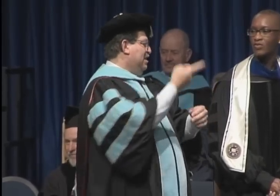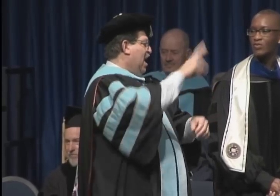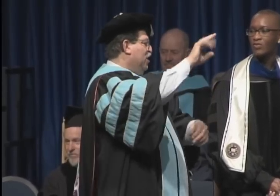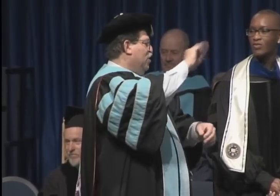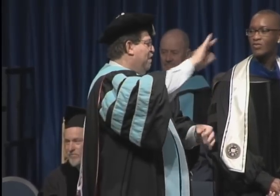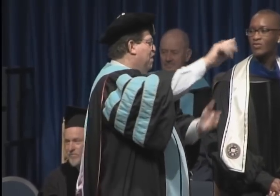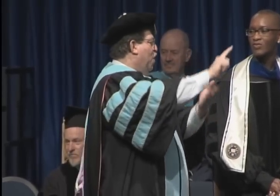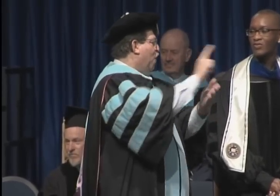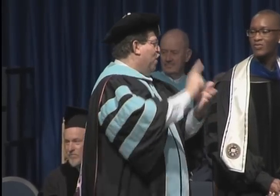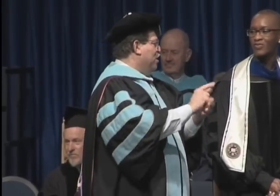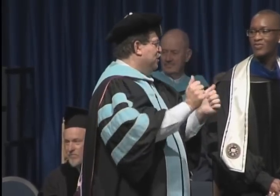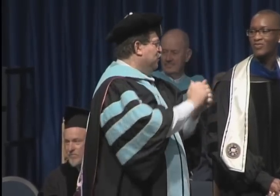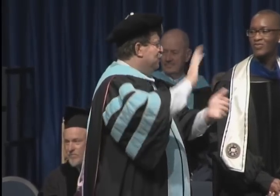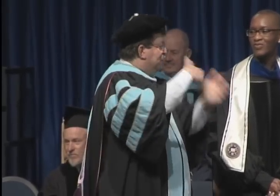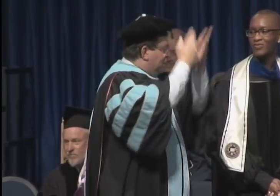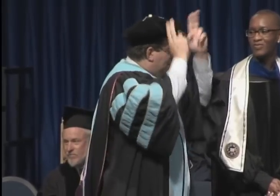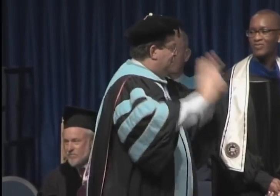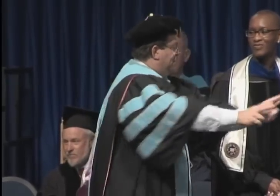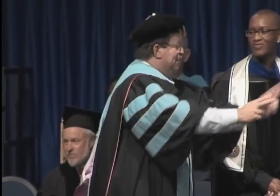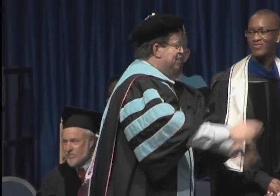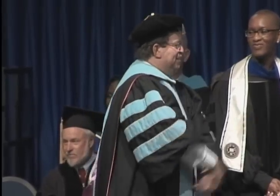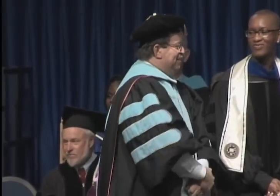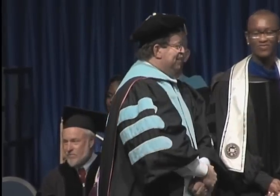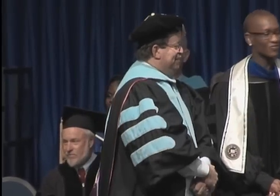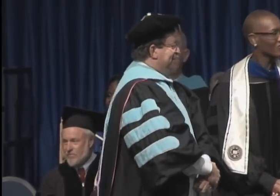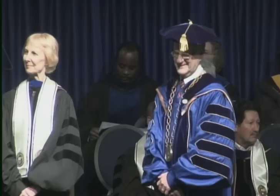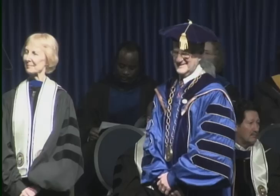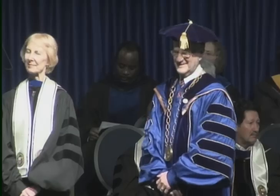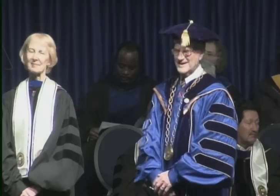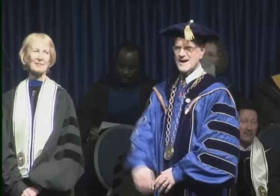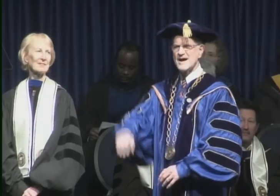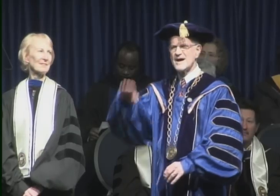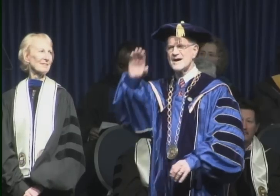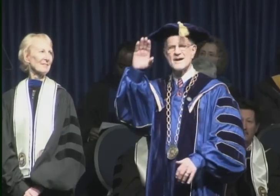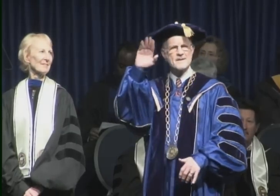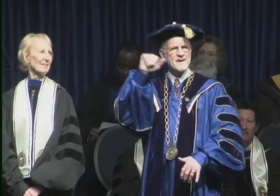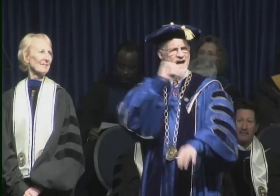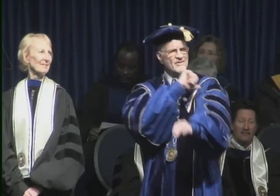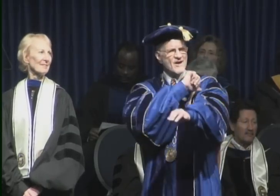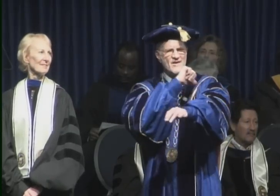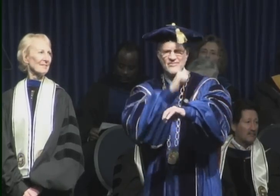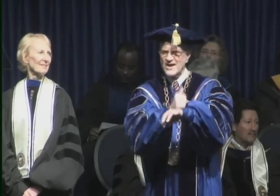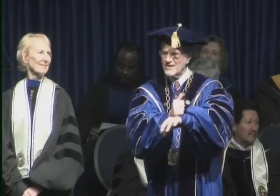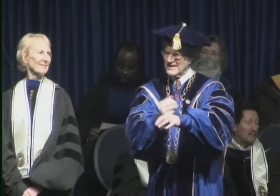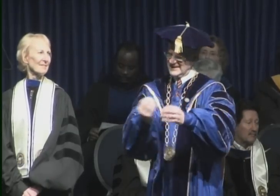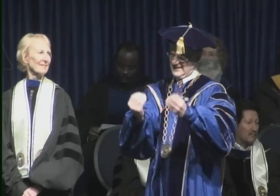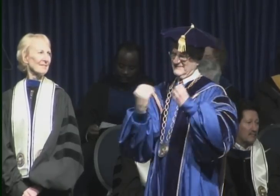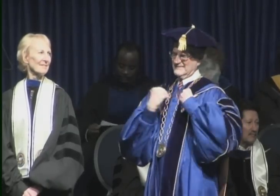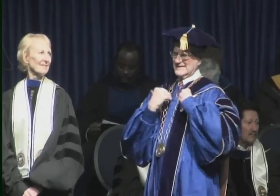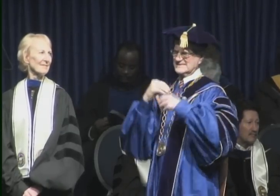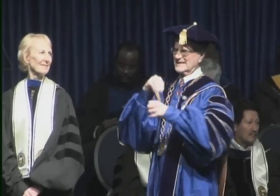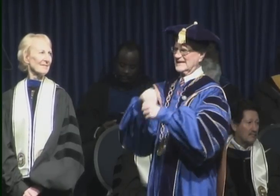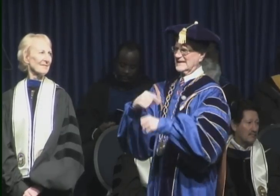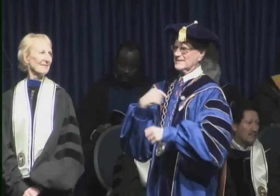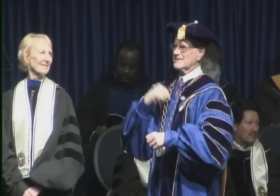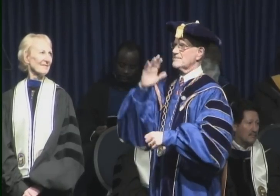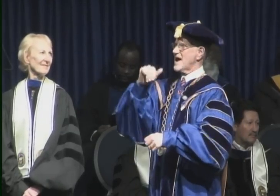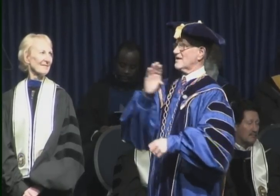of Doctor of Laws, Honoris Causa. By the authority vested in me by the Board of Trustees